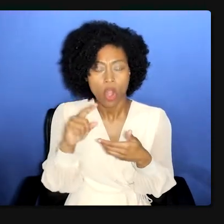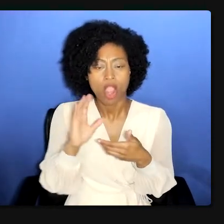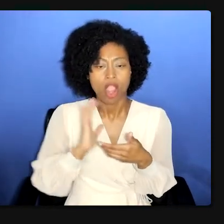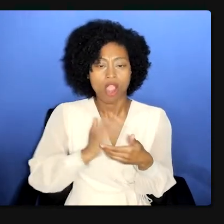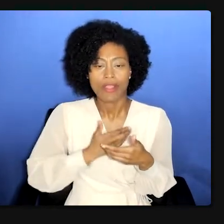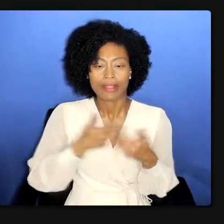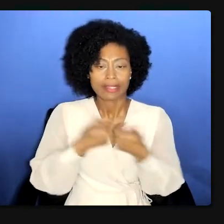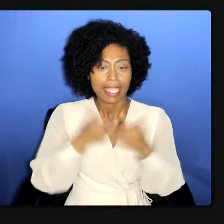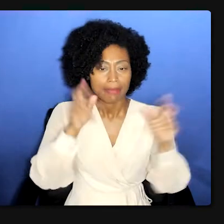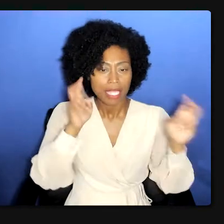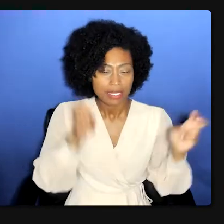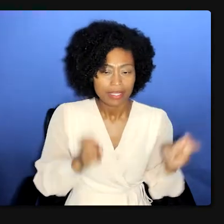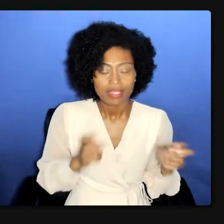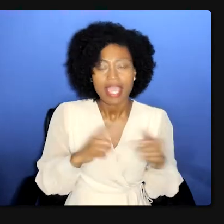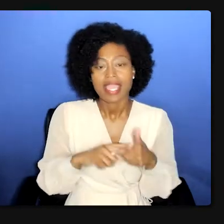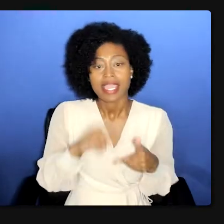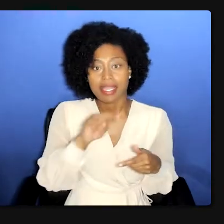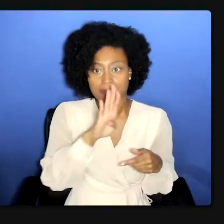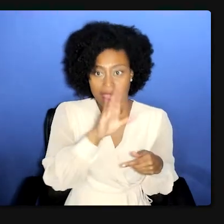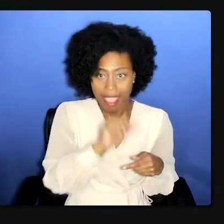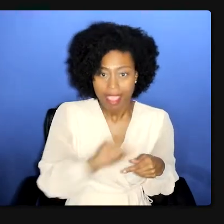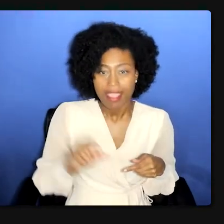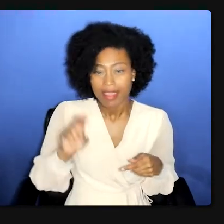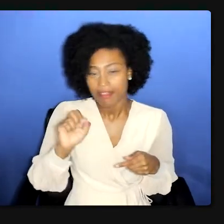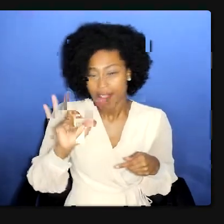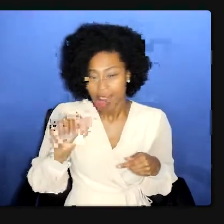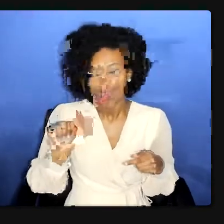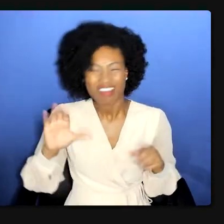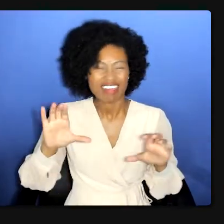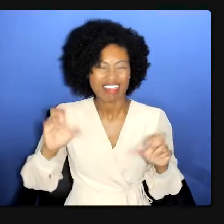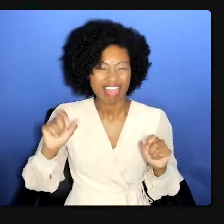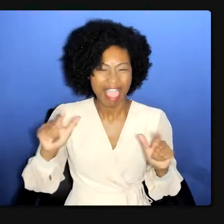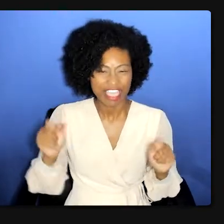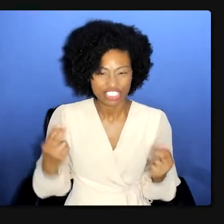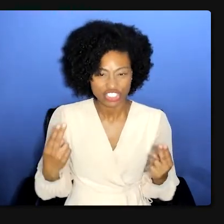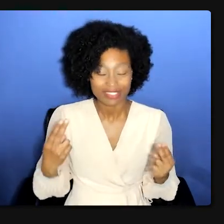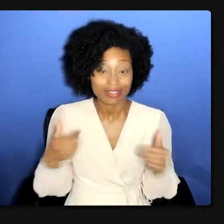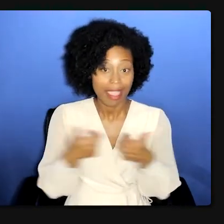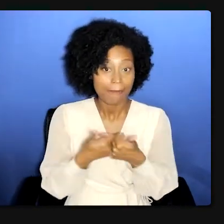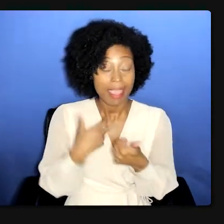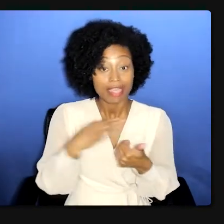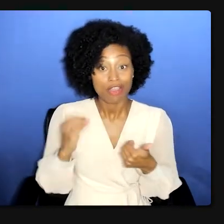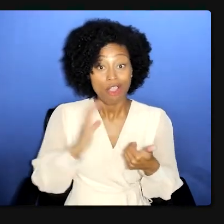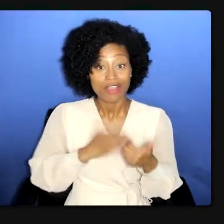on our game titles, NBA Clash and NFL Clash, as well as our development platform.